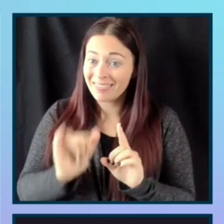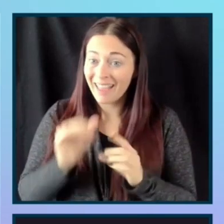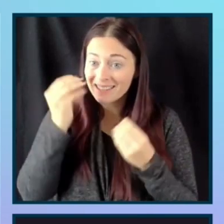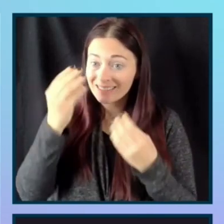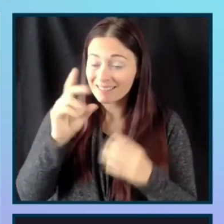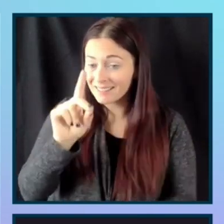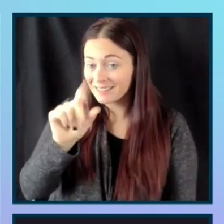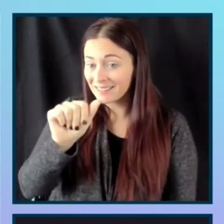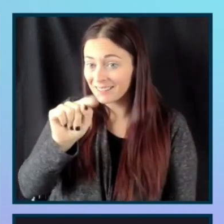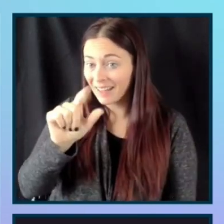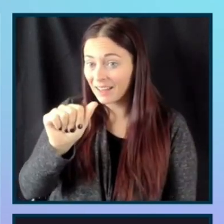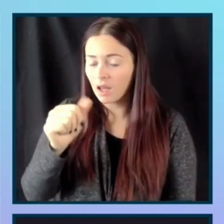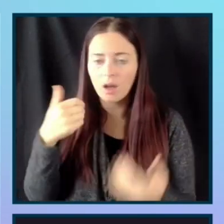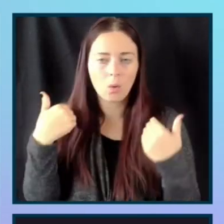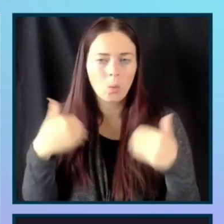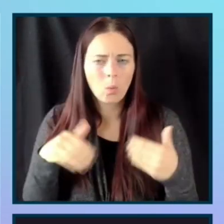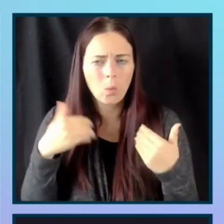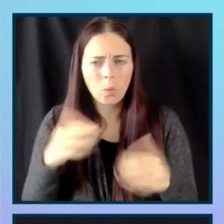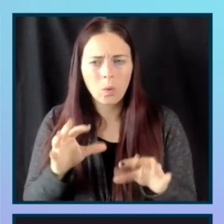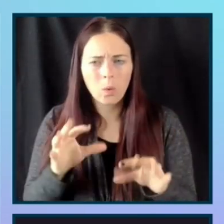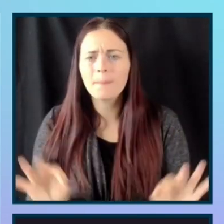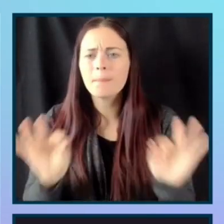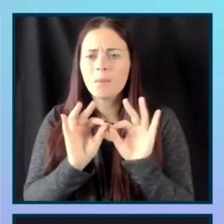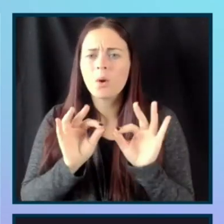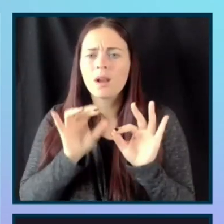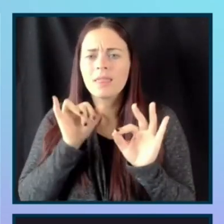to have because it drives and encourages you to learn.